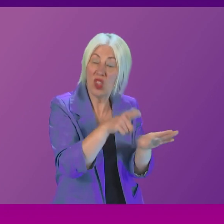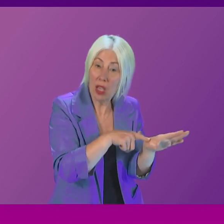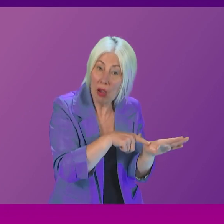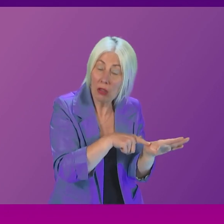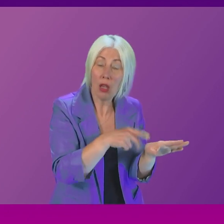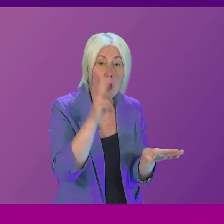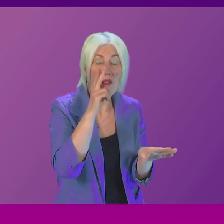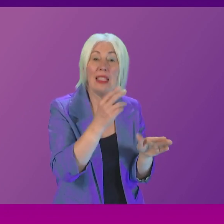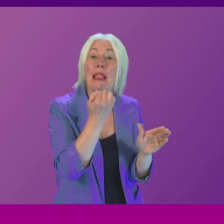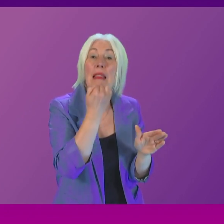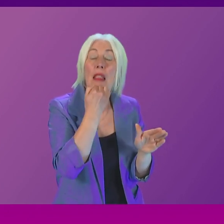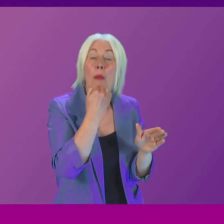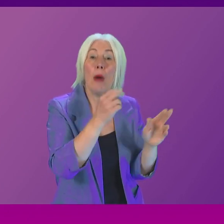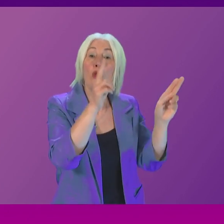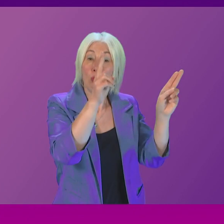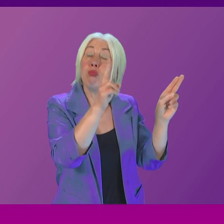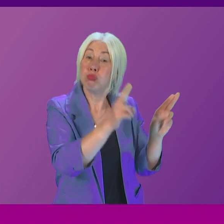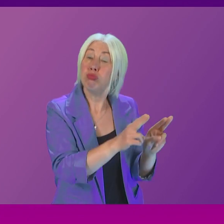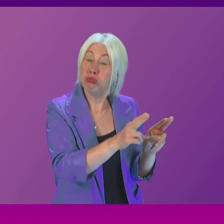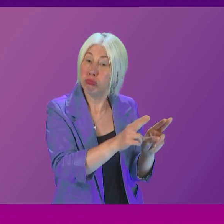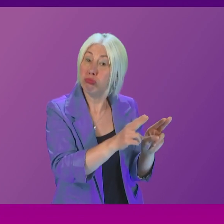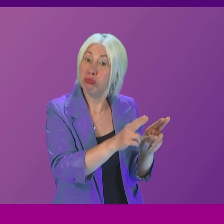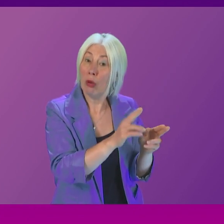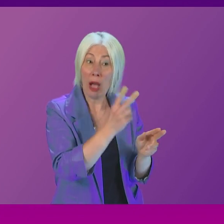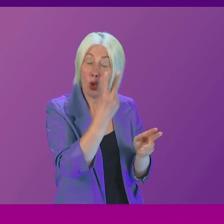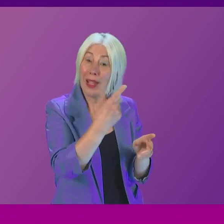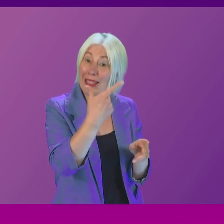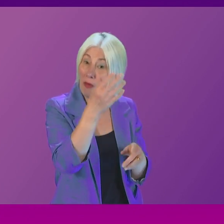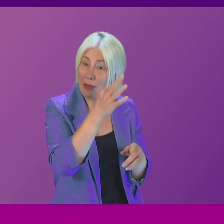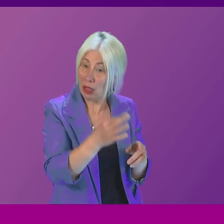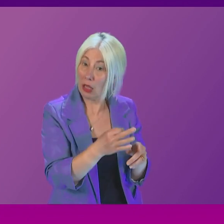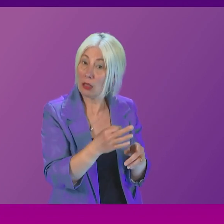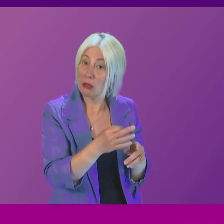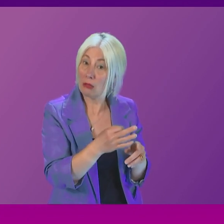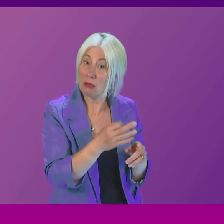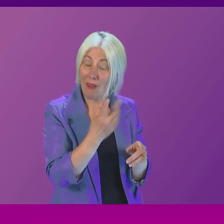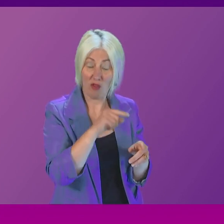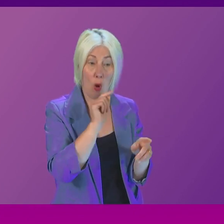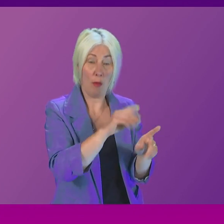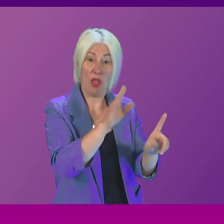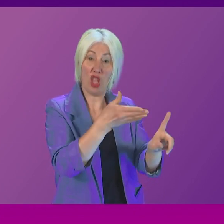those numbers have significantly reduced—by 27 per cent—since those targets were announced.